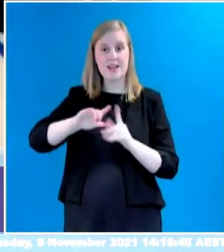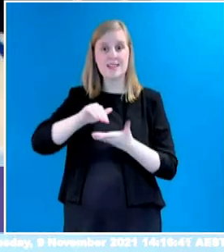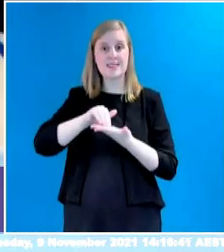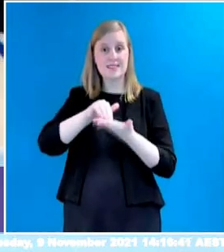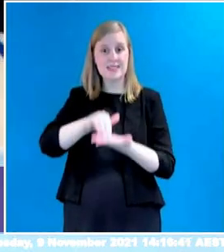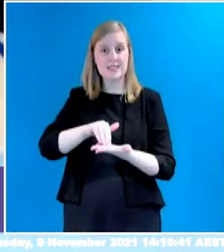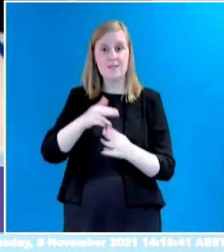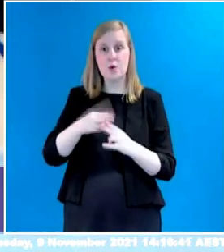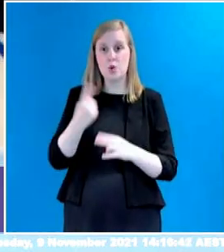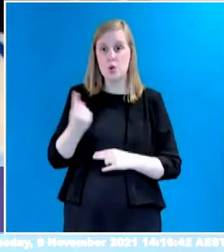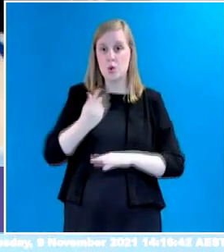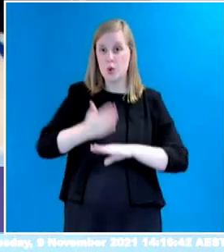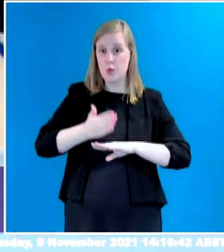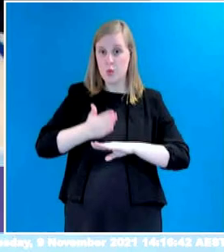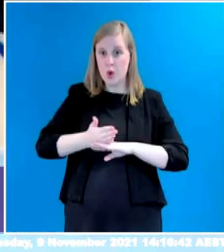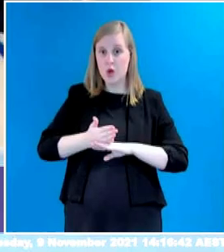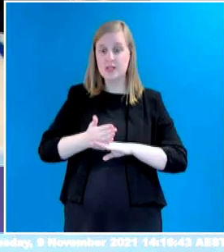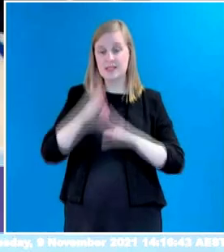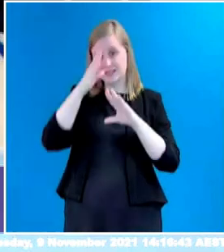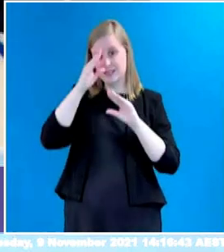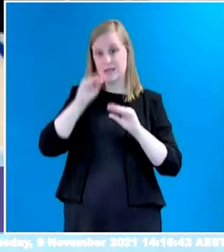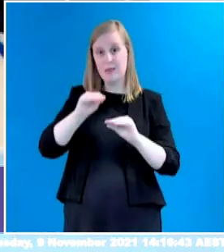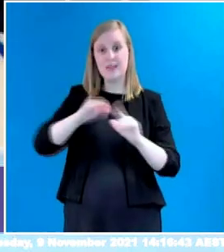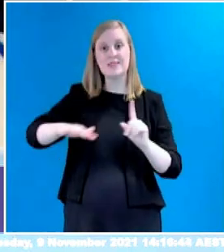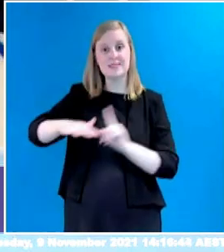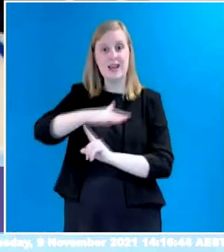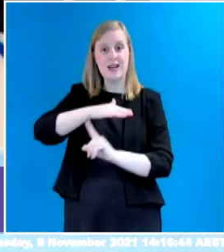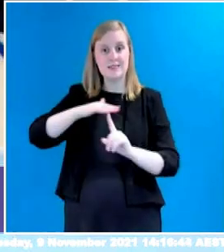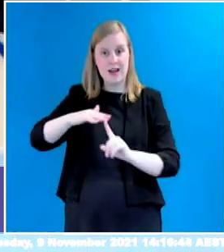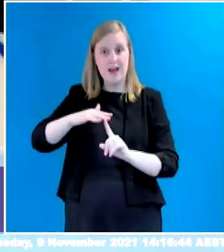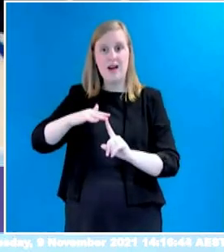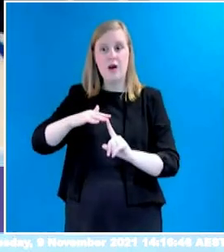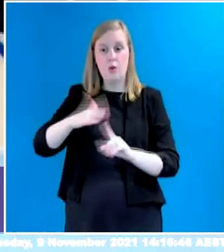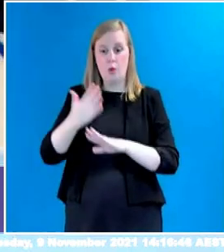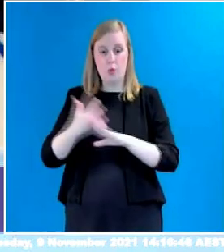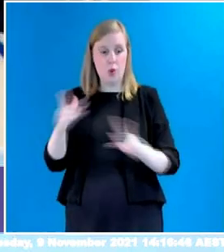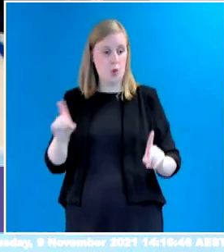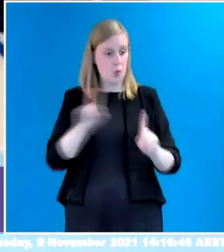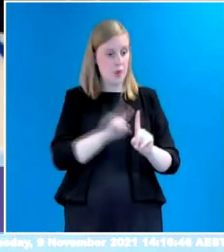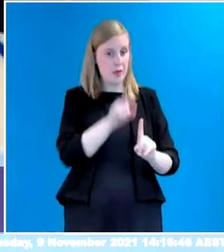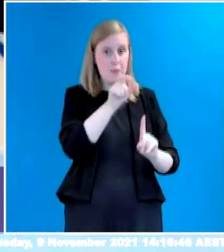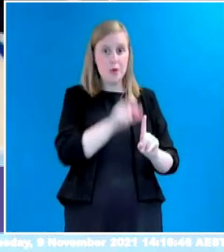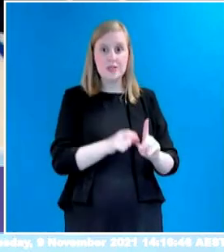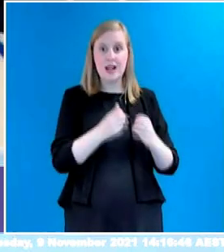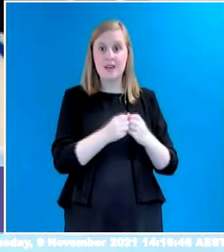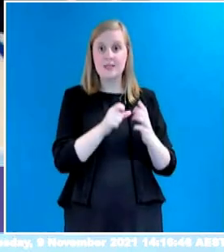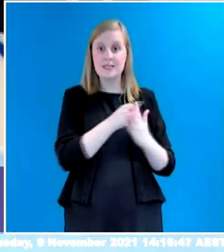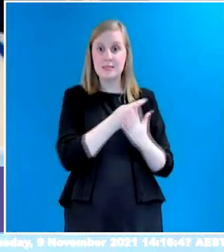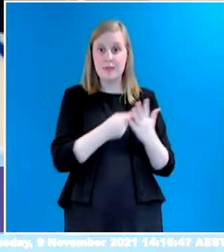working in the disability sector or working with persons with disabilities, for example in the justice system.